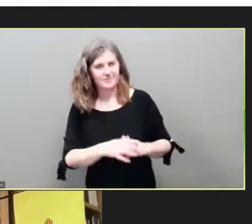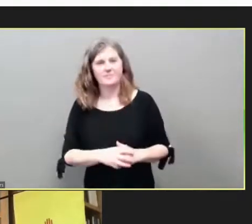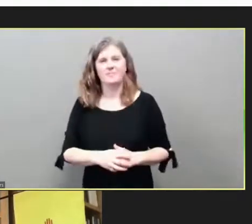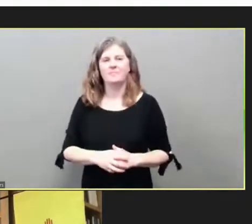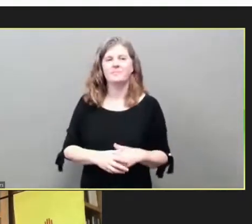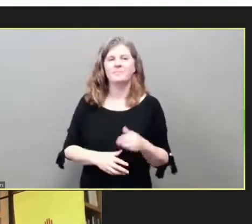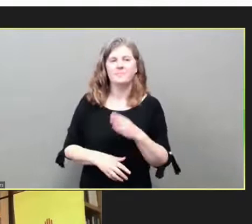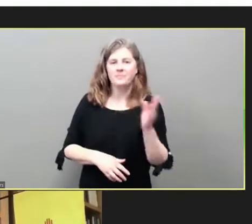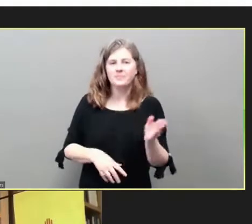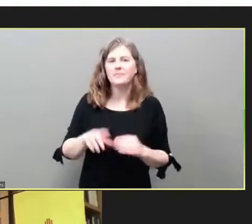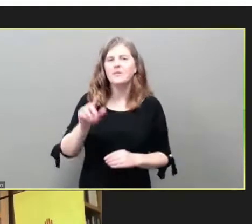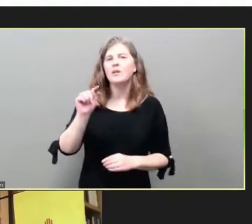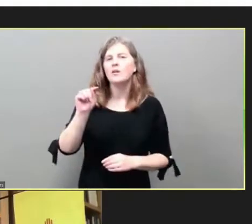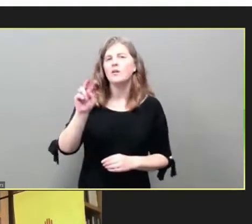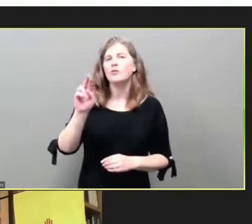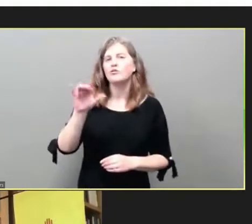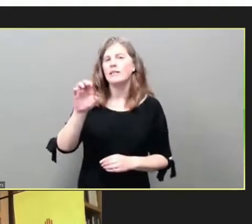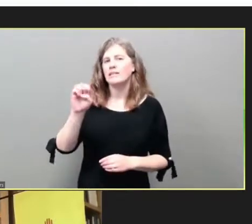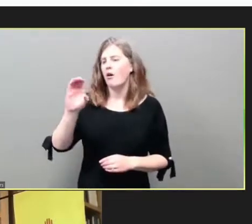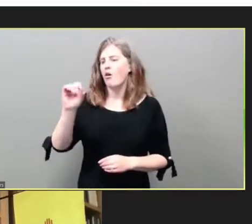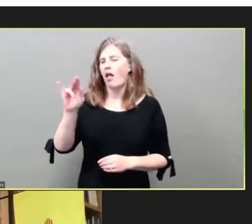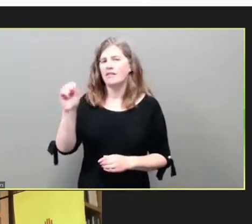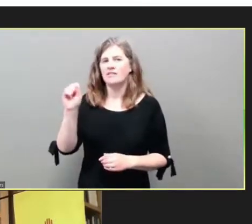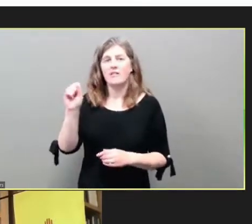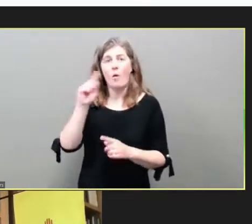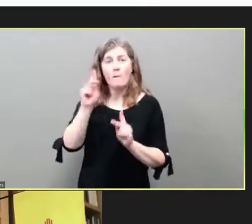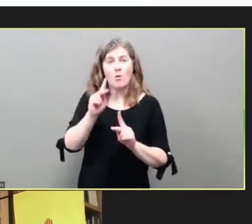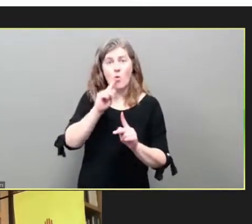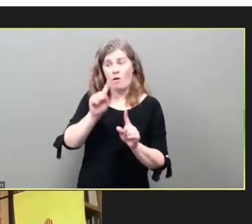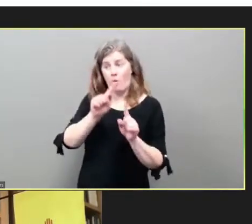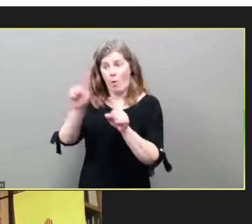Yeah. So regarding the out of state vaccinations, we've worked with one